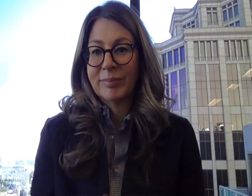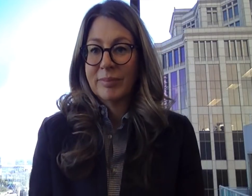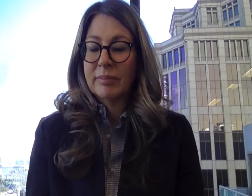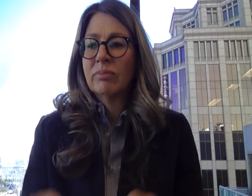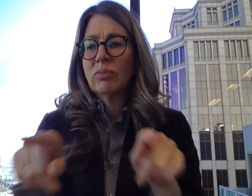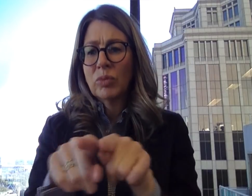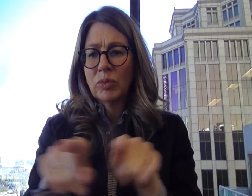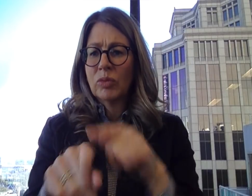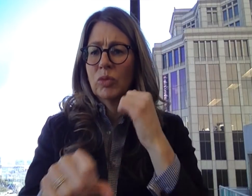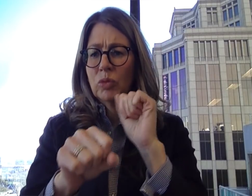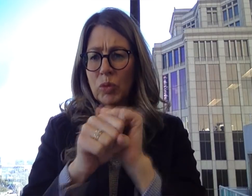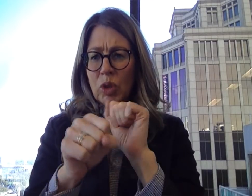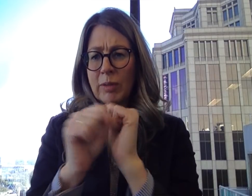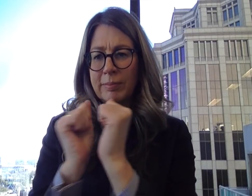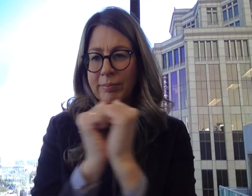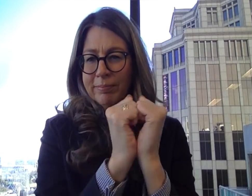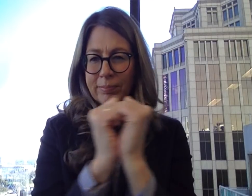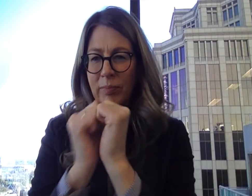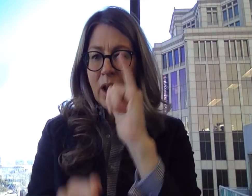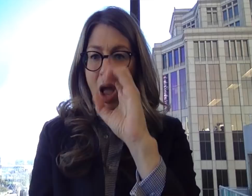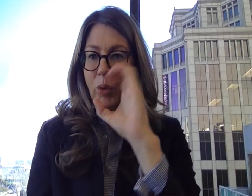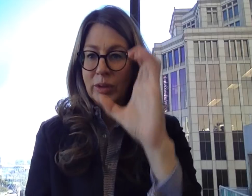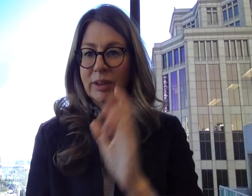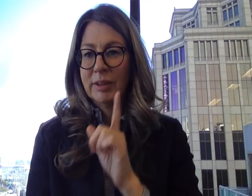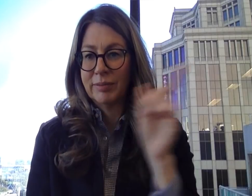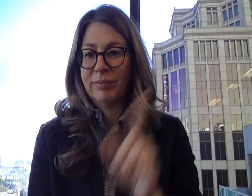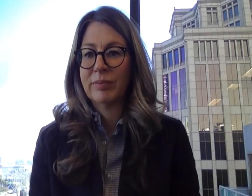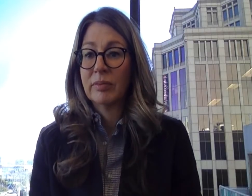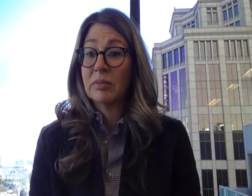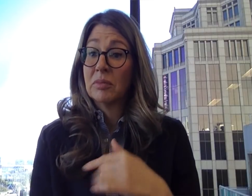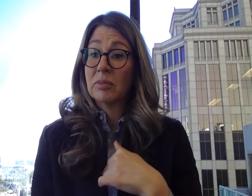We are working closely with the IOC to provide the information